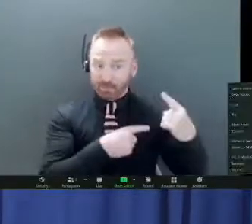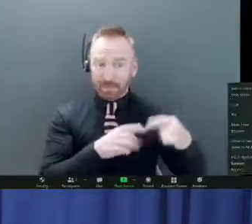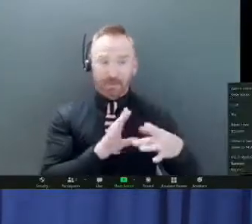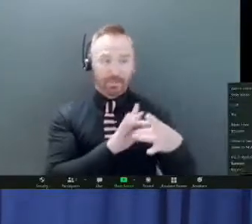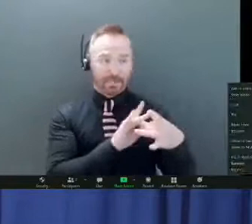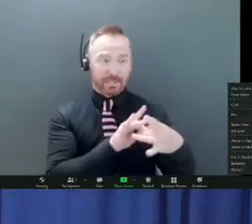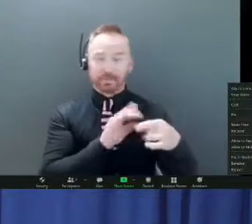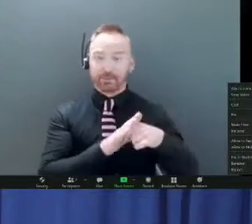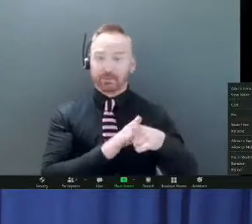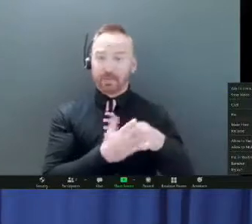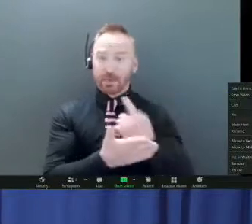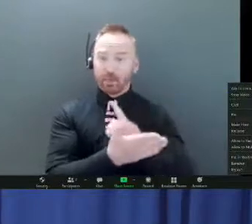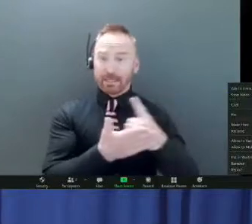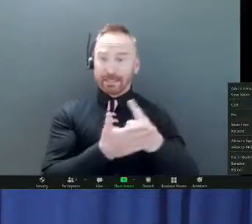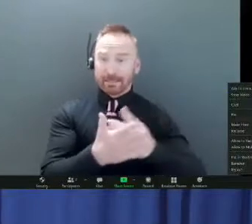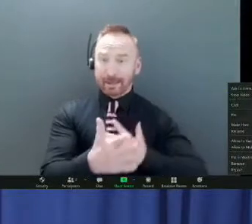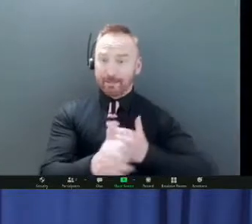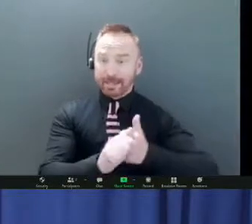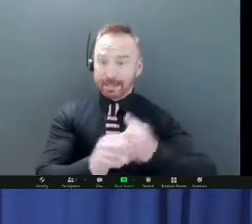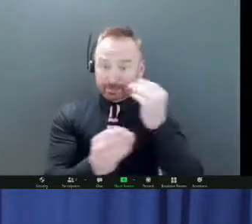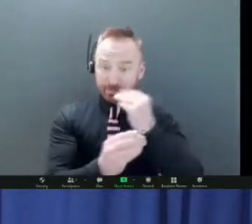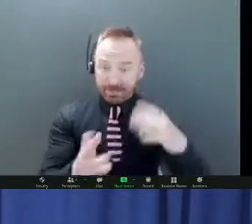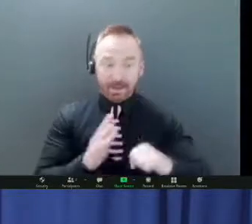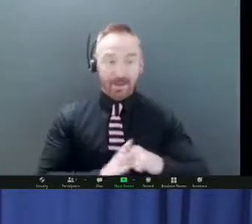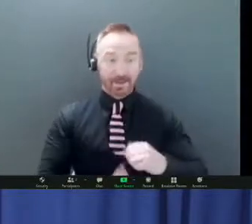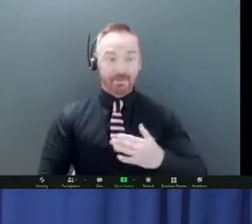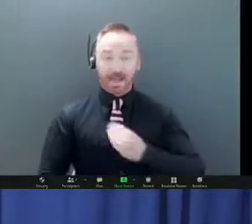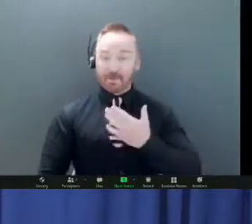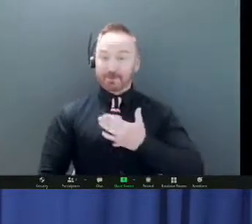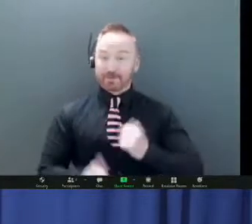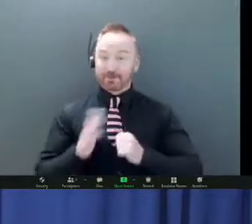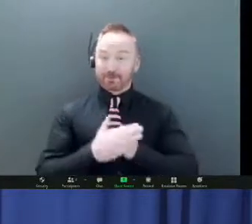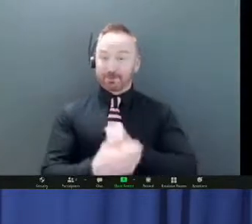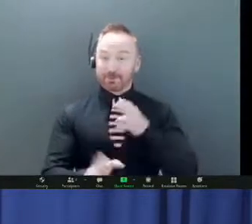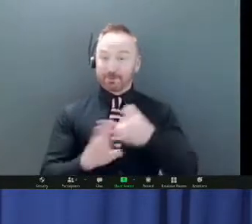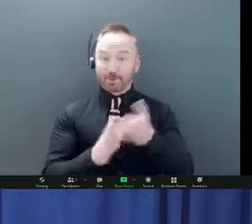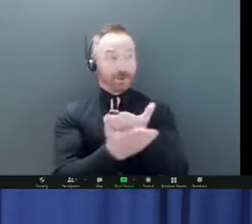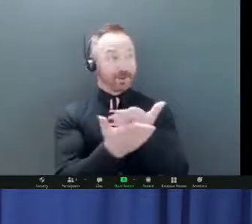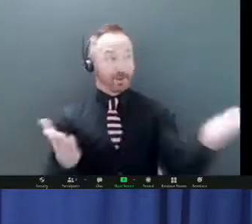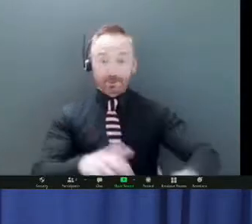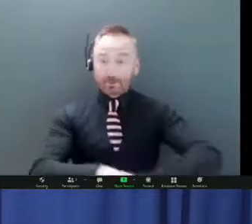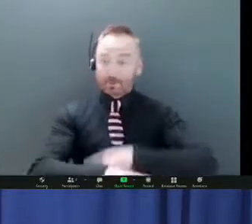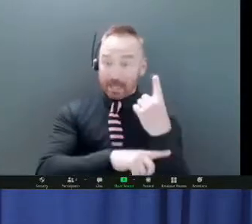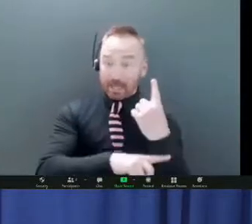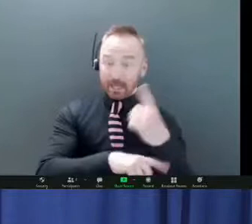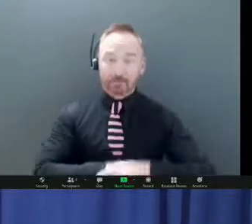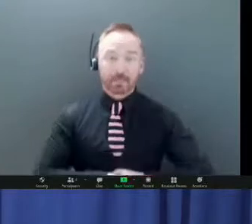So really happy to be here with all of you today. As you know, effective today, we have lifted some of the